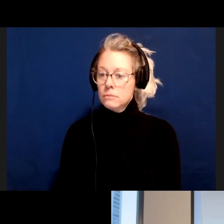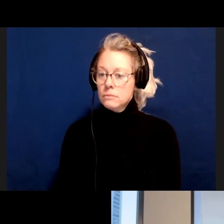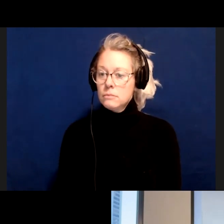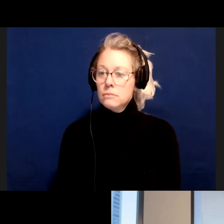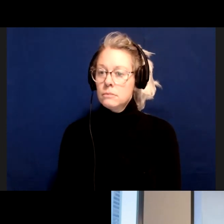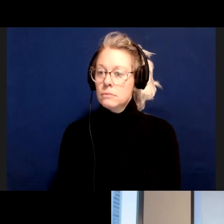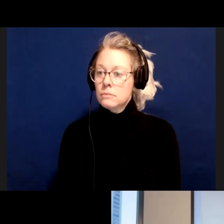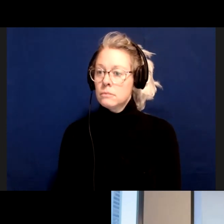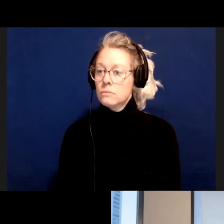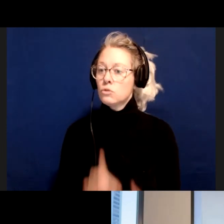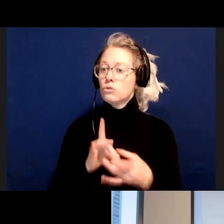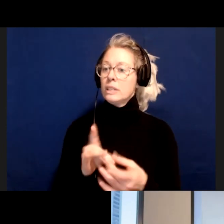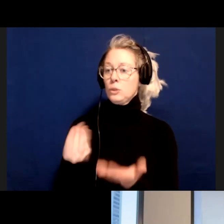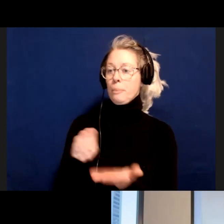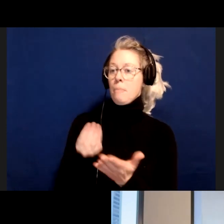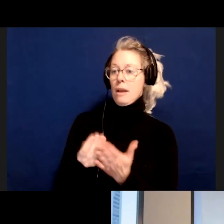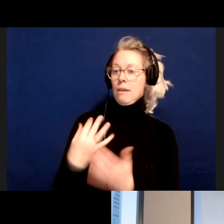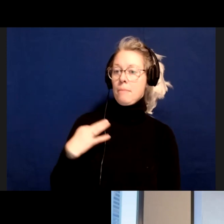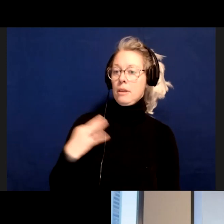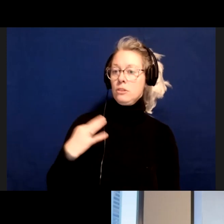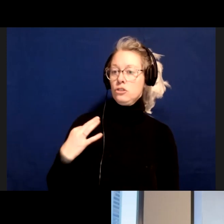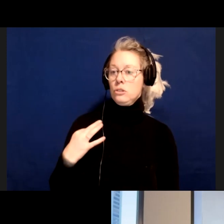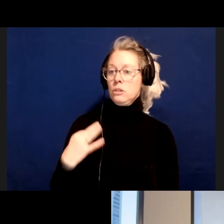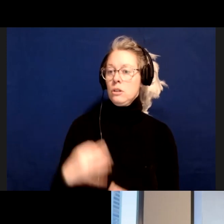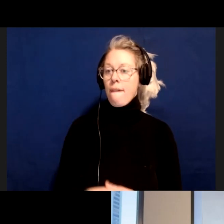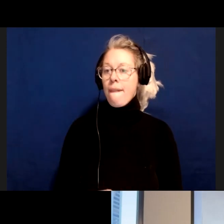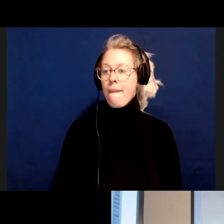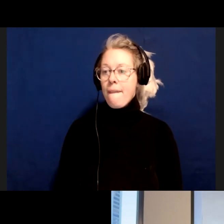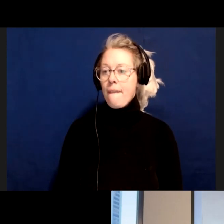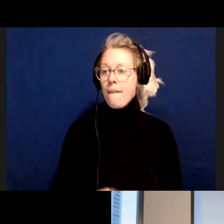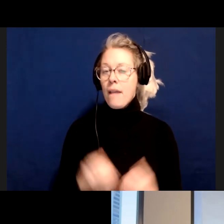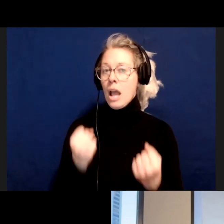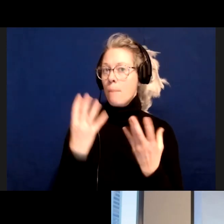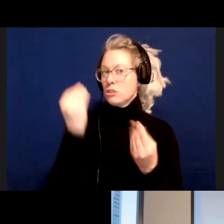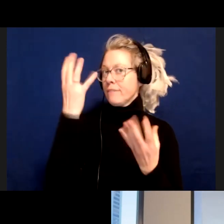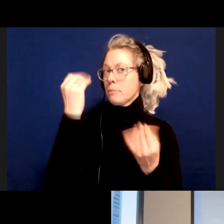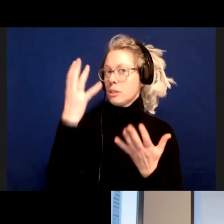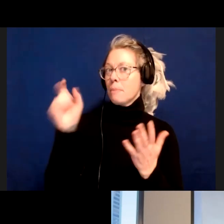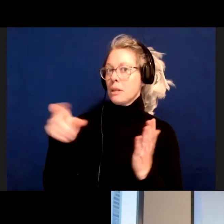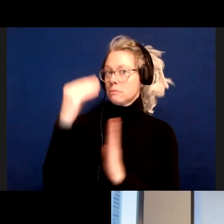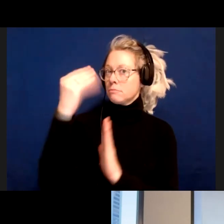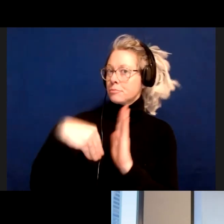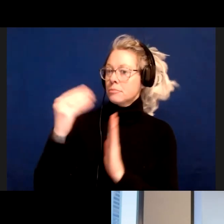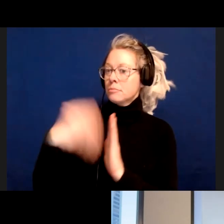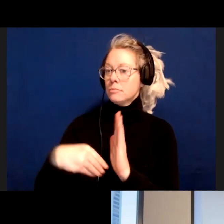applications and the amount of information that will be required. The full comment is